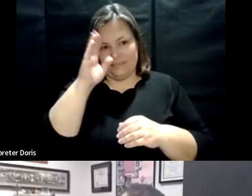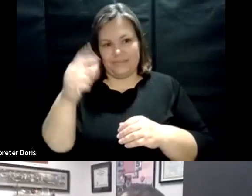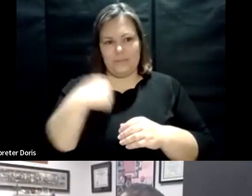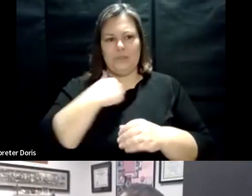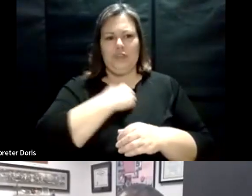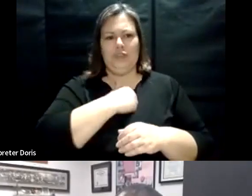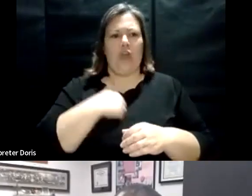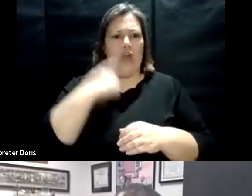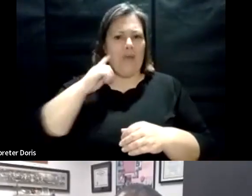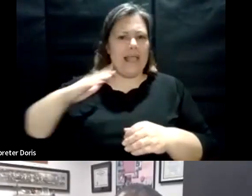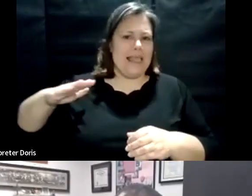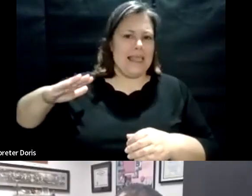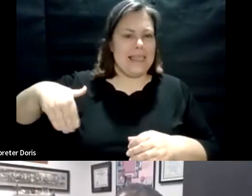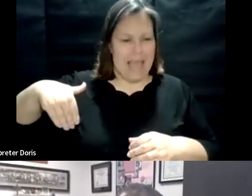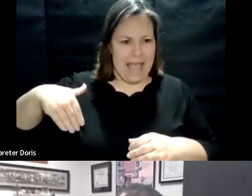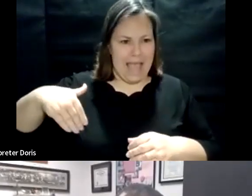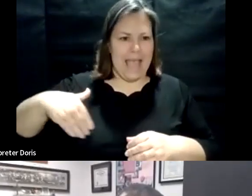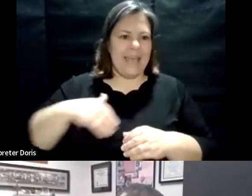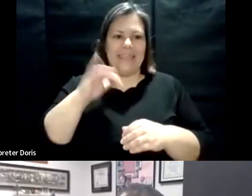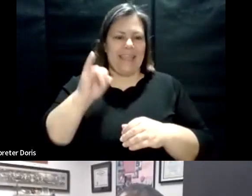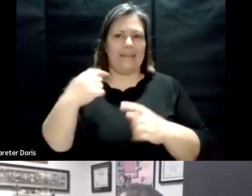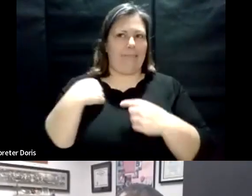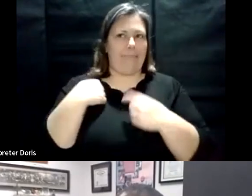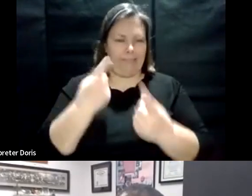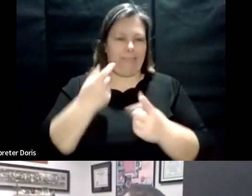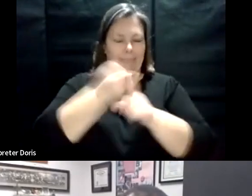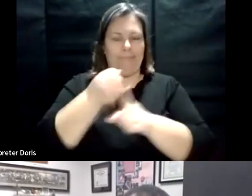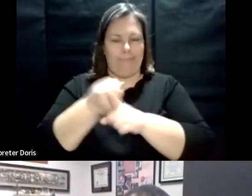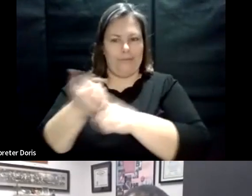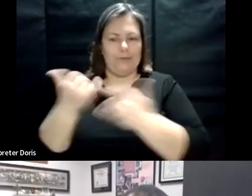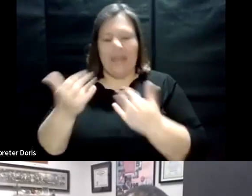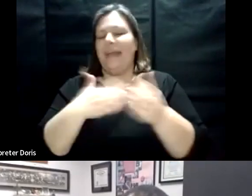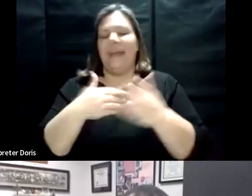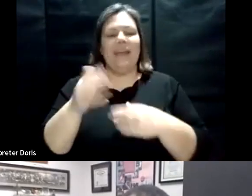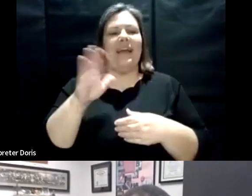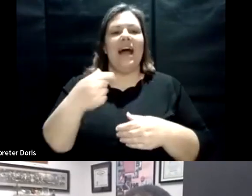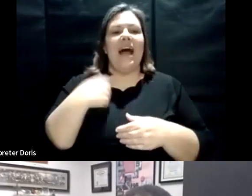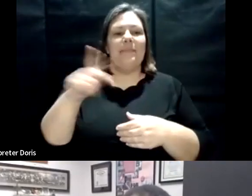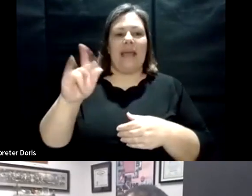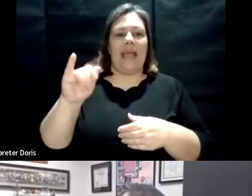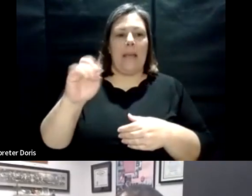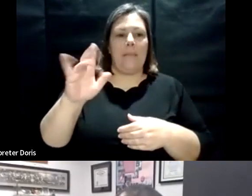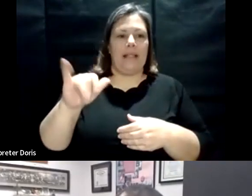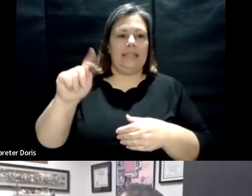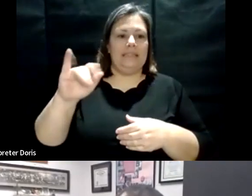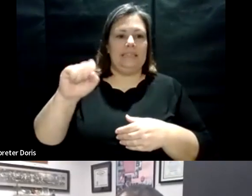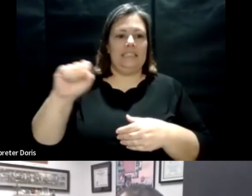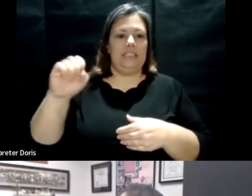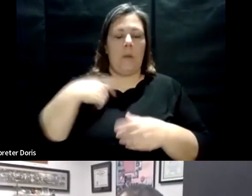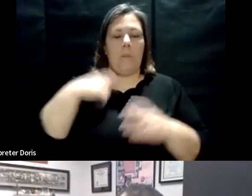She wants to hop on introduce herself, that would be great. I believe she is here now. She wants to hop on and introduce herself. That'd be great Hey everyone I'm so sorry for being late. Hey, everyone! I'm so sorry for being late. That's just kind of been going on today. Just kind of been going on today.